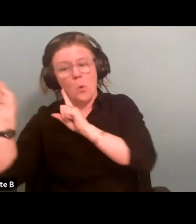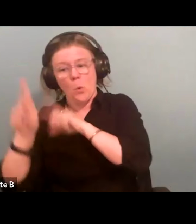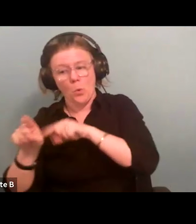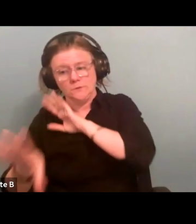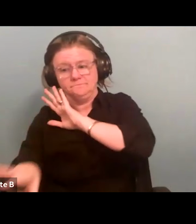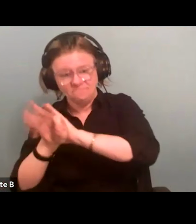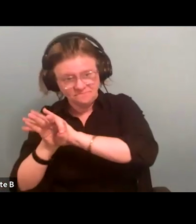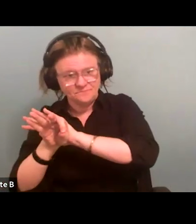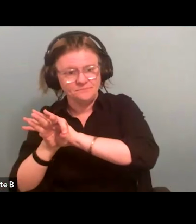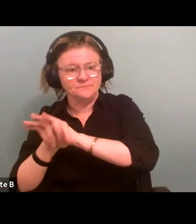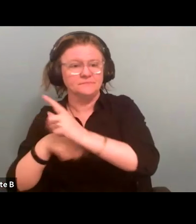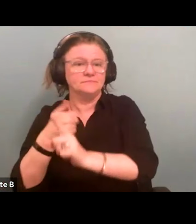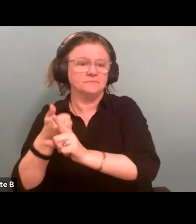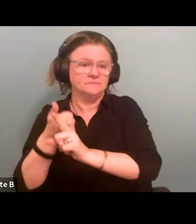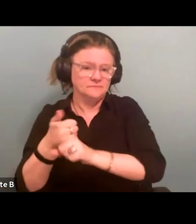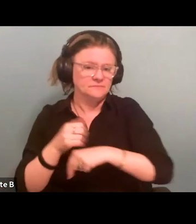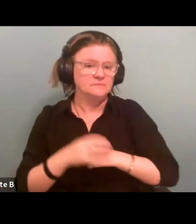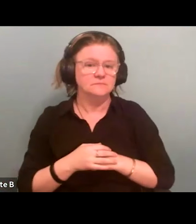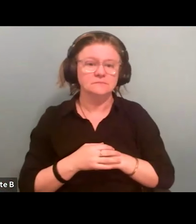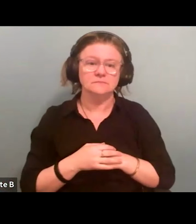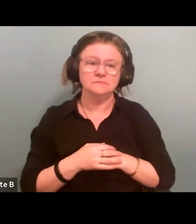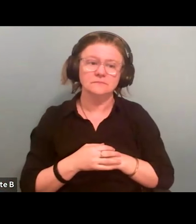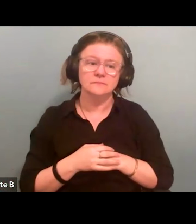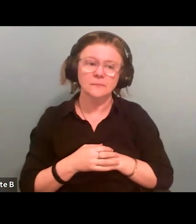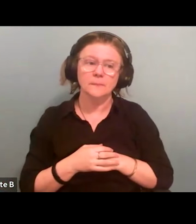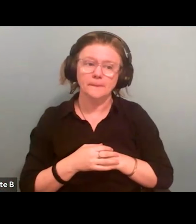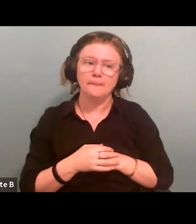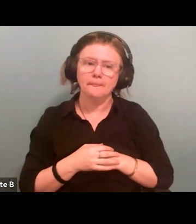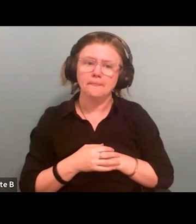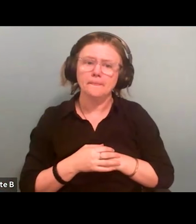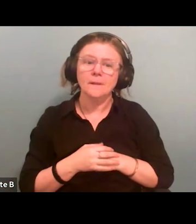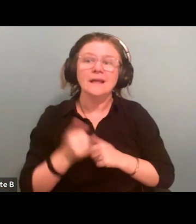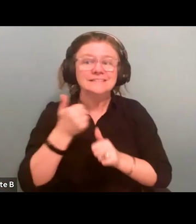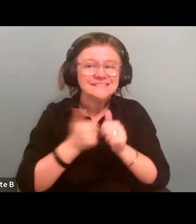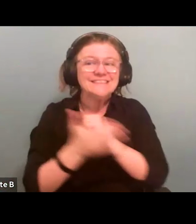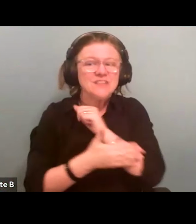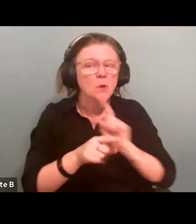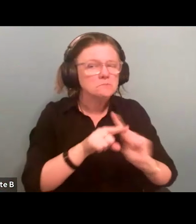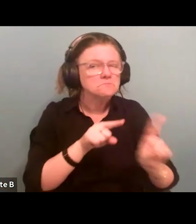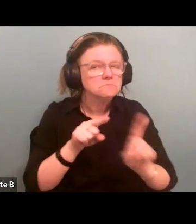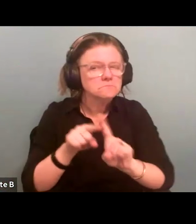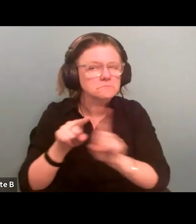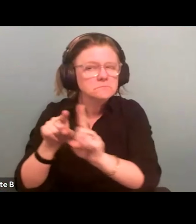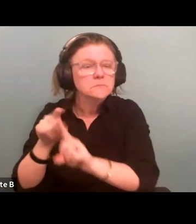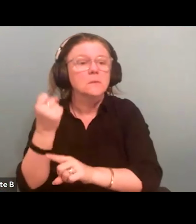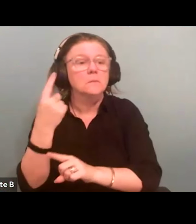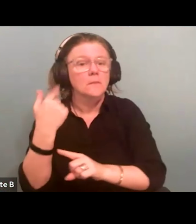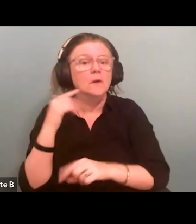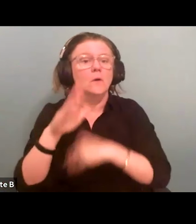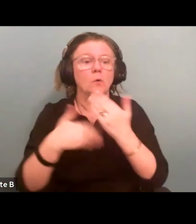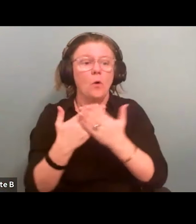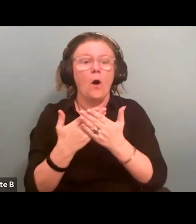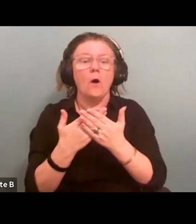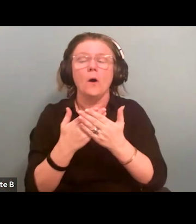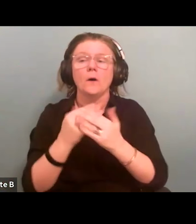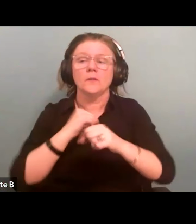under the Older Americans Act. So realize they look a little different, but we all follow these same protective services regulations